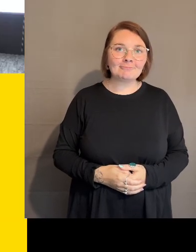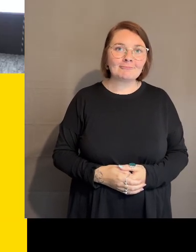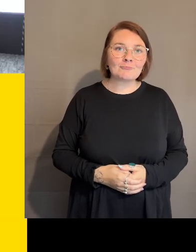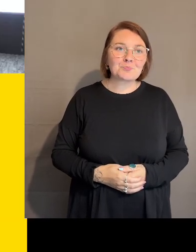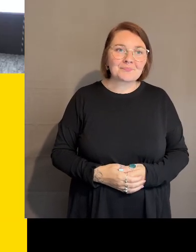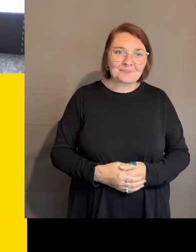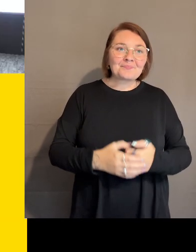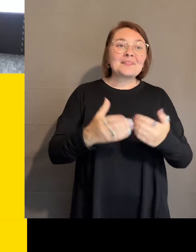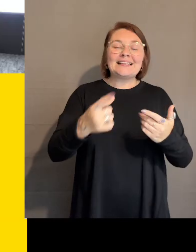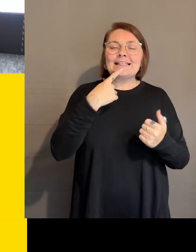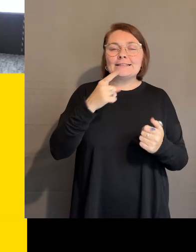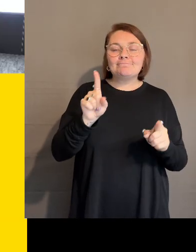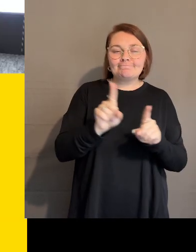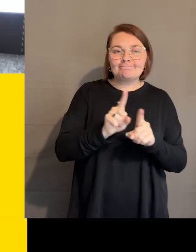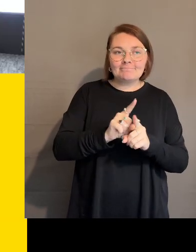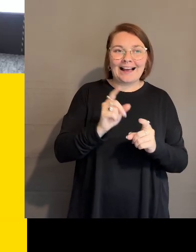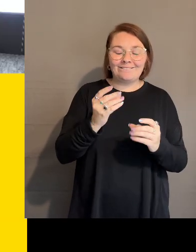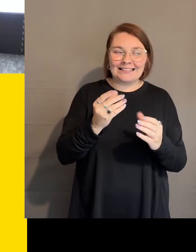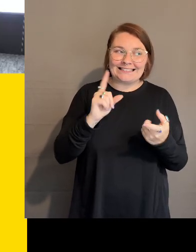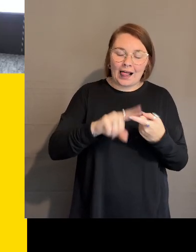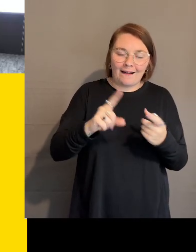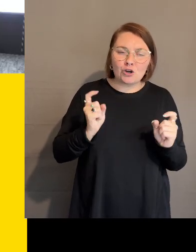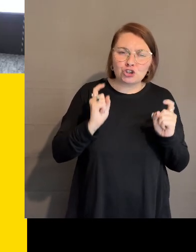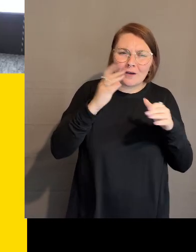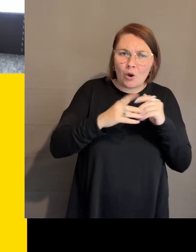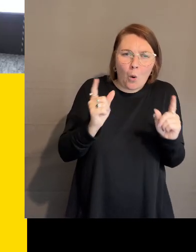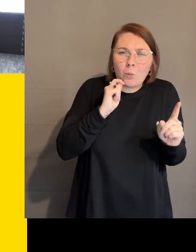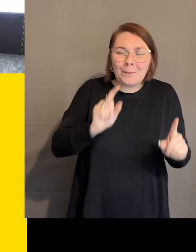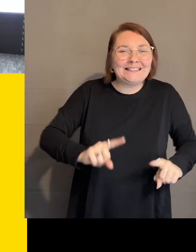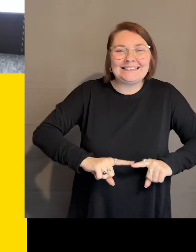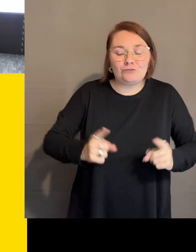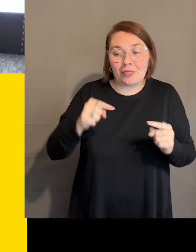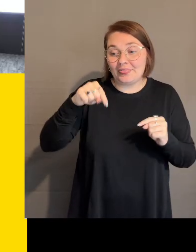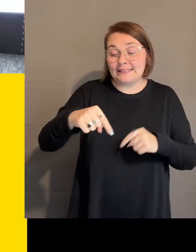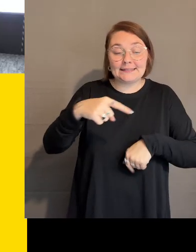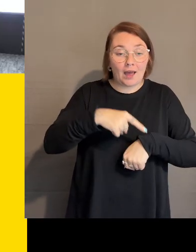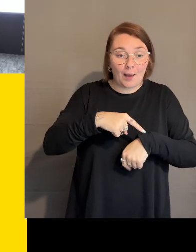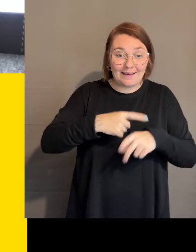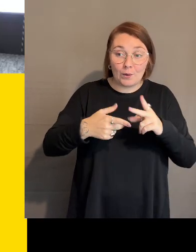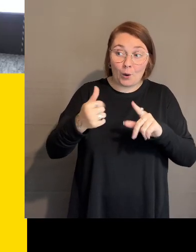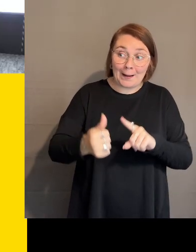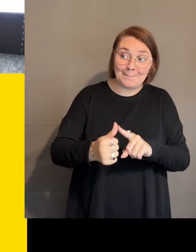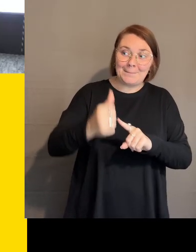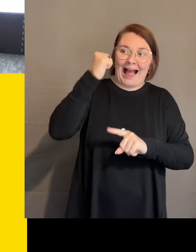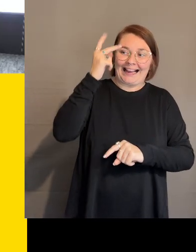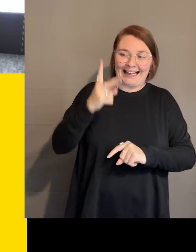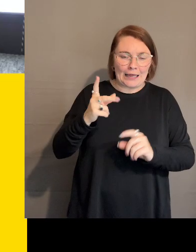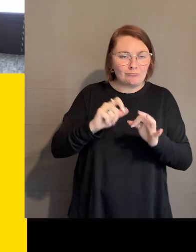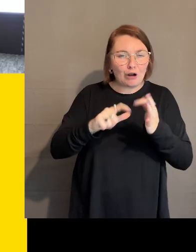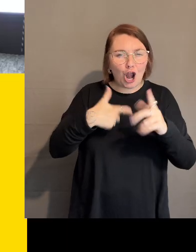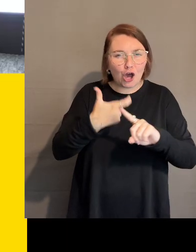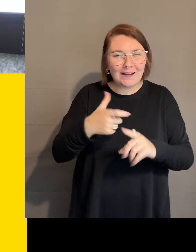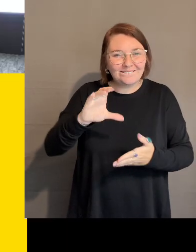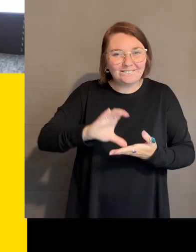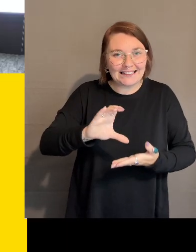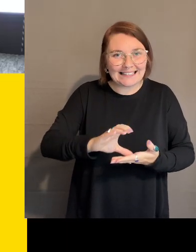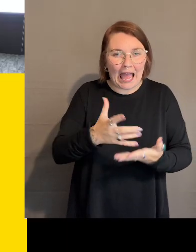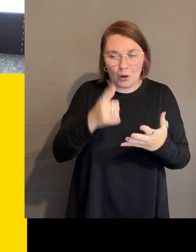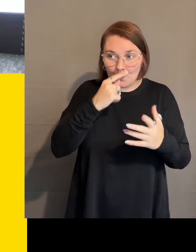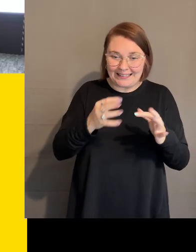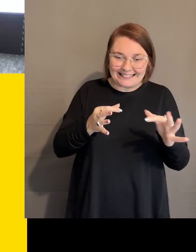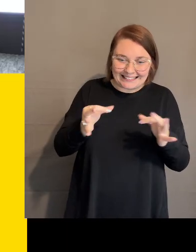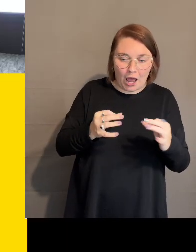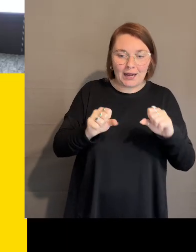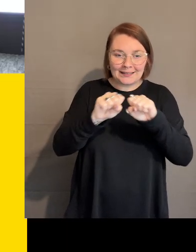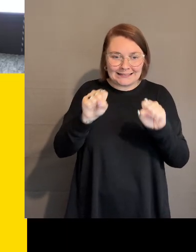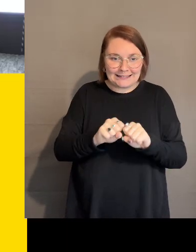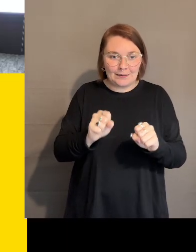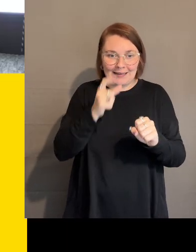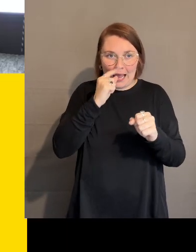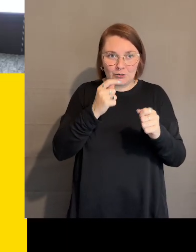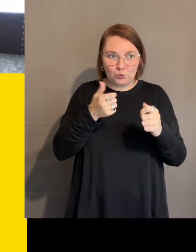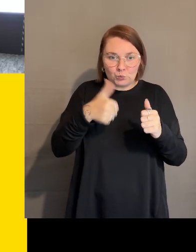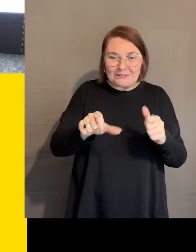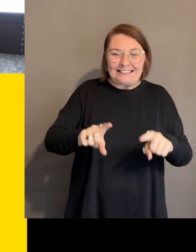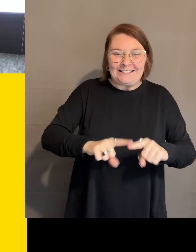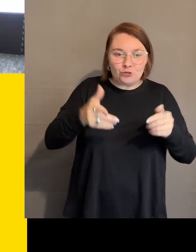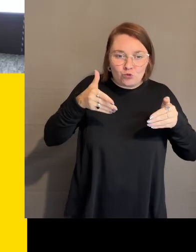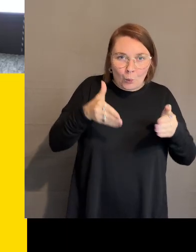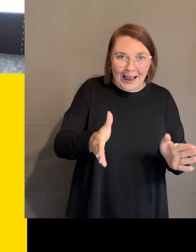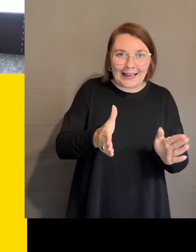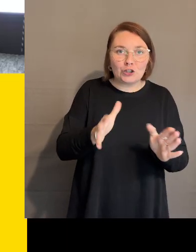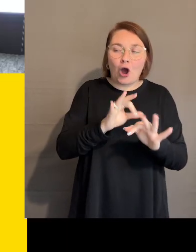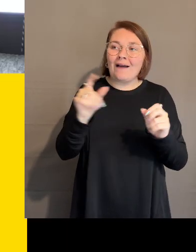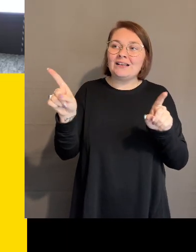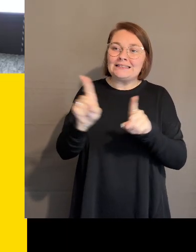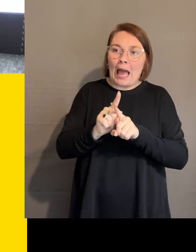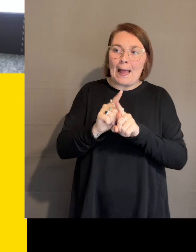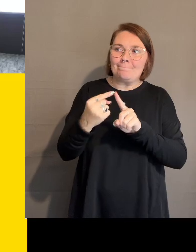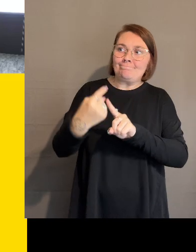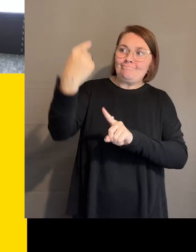But as I said, some… still some real kind of concerns about, well, what's going to be different this time? If we're going to go back to this block funding thing, how are we going to design the system so we give ourselves different levers so we don't end up with parents